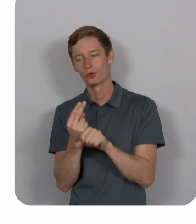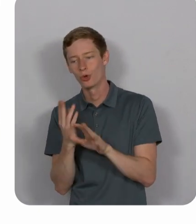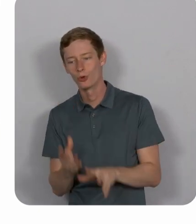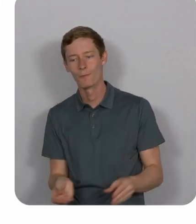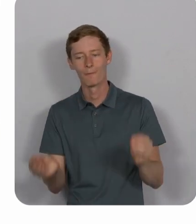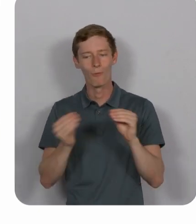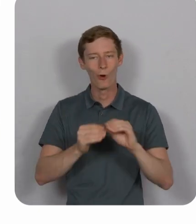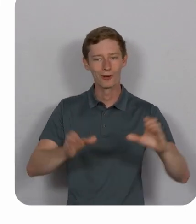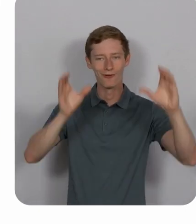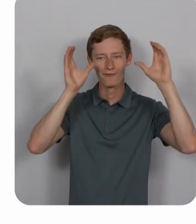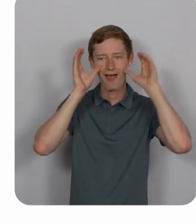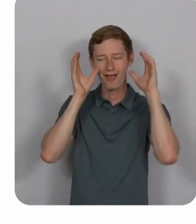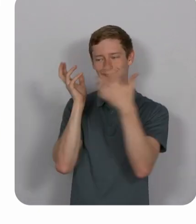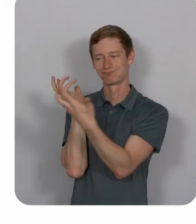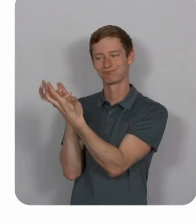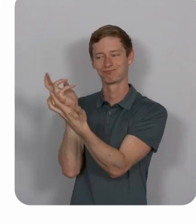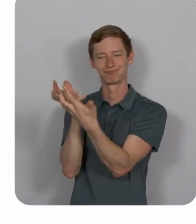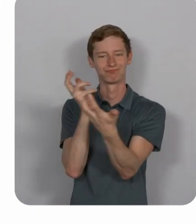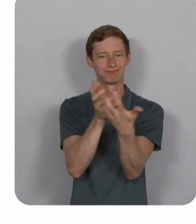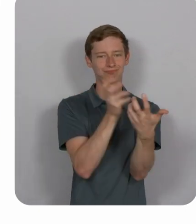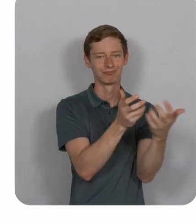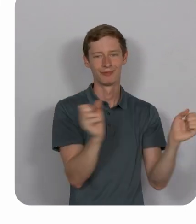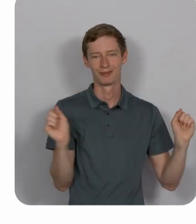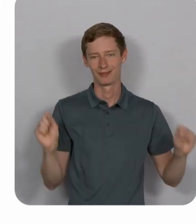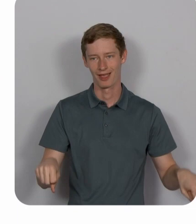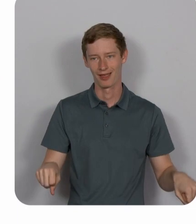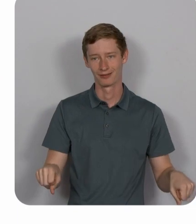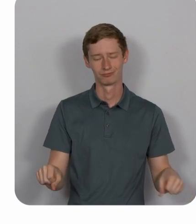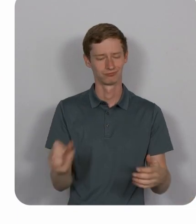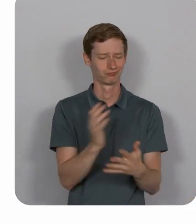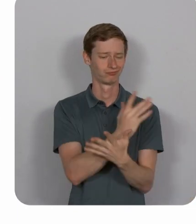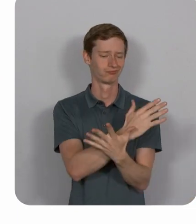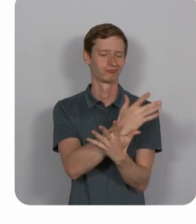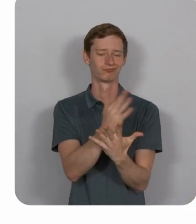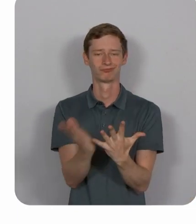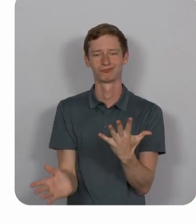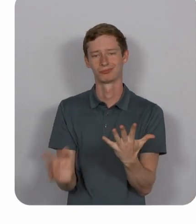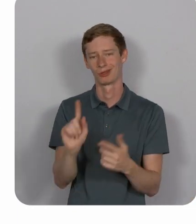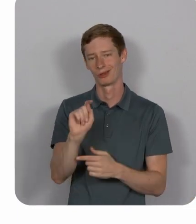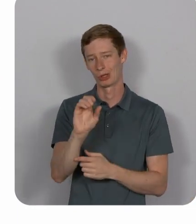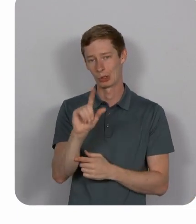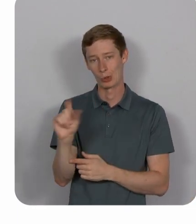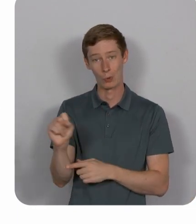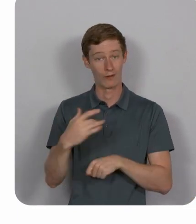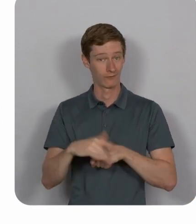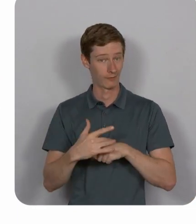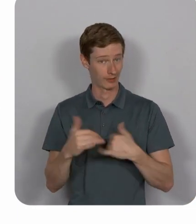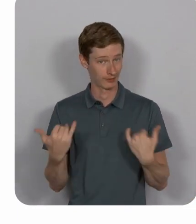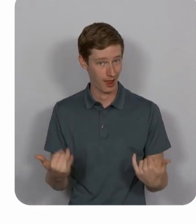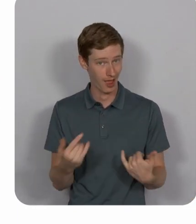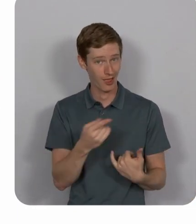Now that you have all the tools available to optimize your projects and shorten development time,